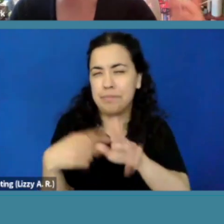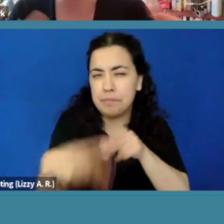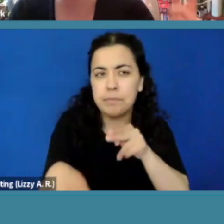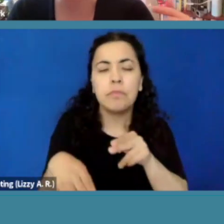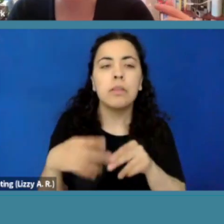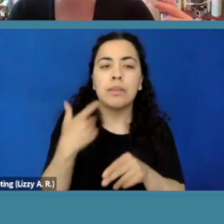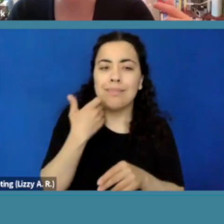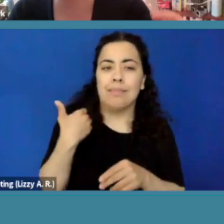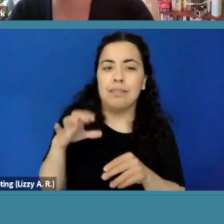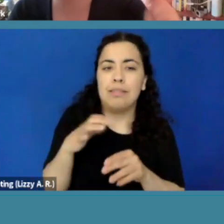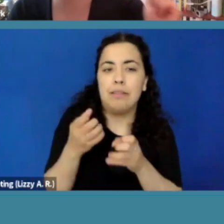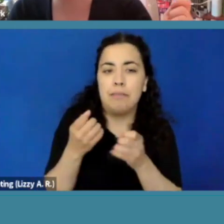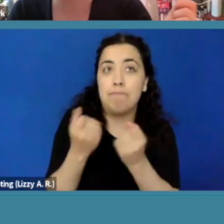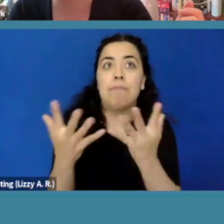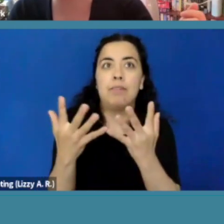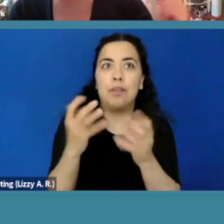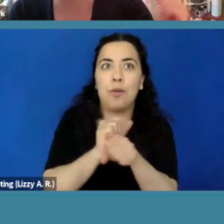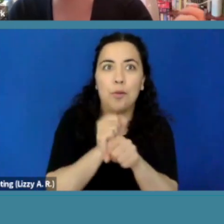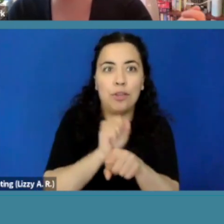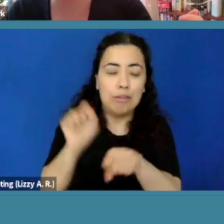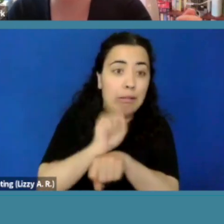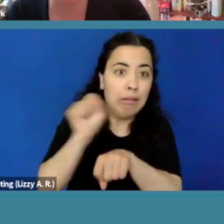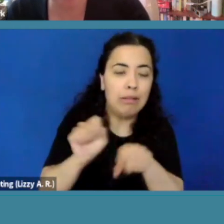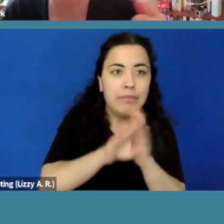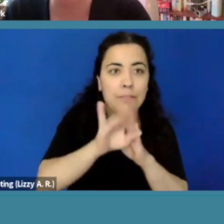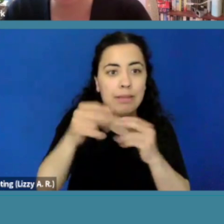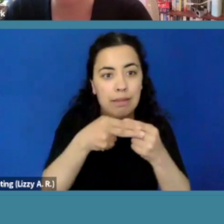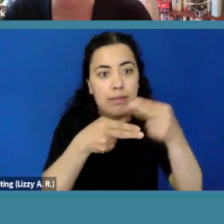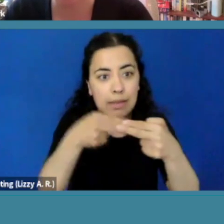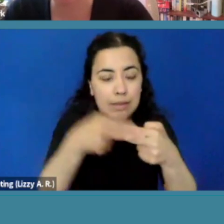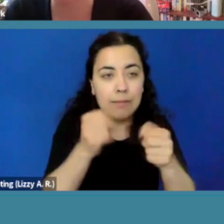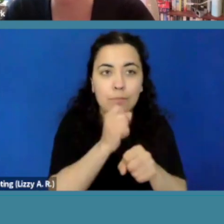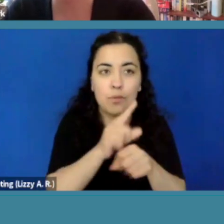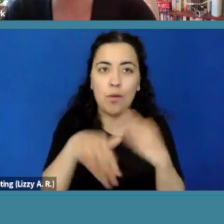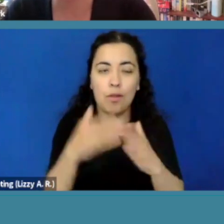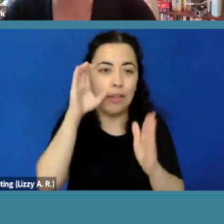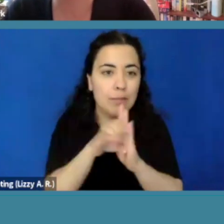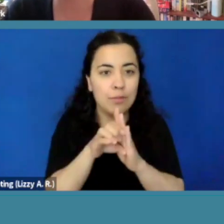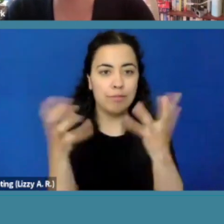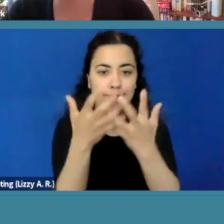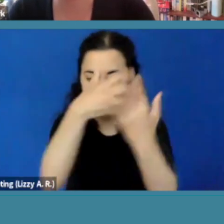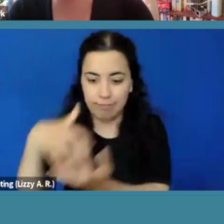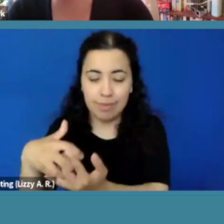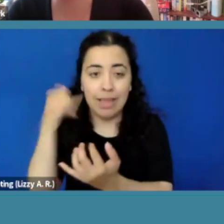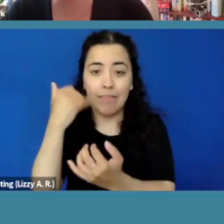a bunch of work developing these slides to make sure our images were needed and pulled a bunch out because if you have a lot of images,